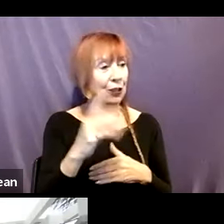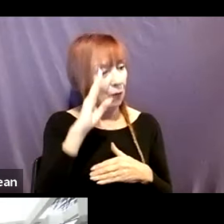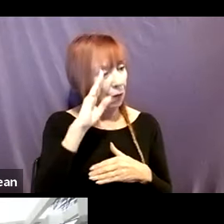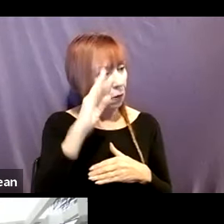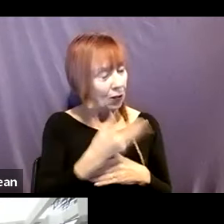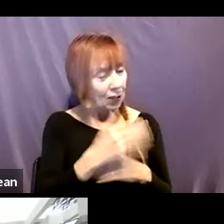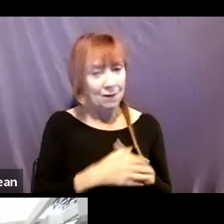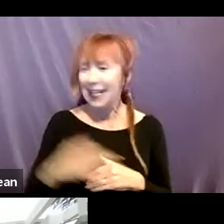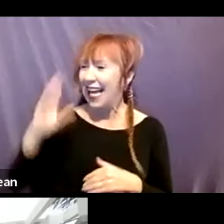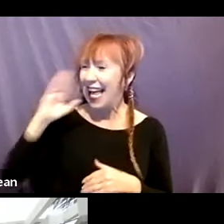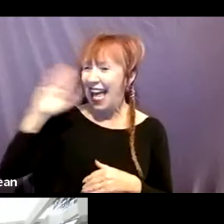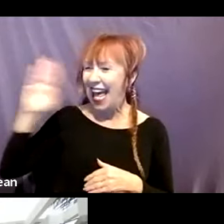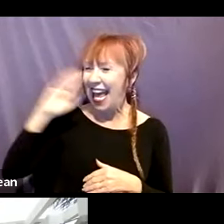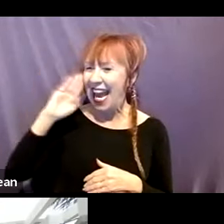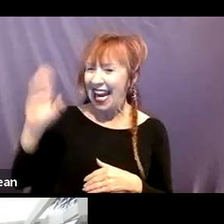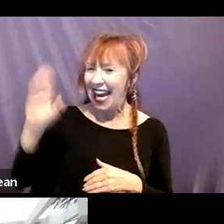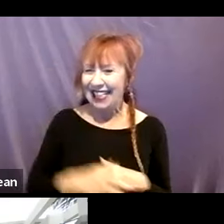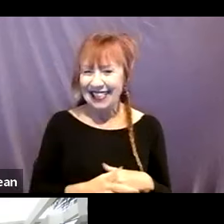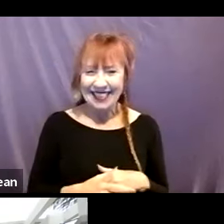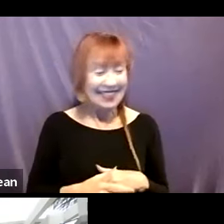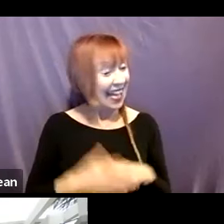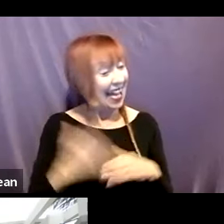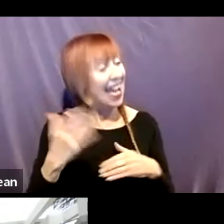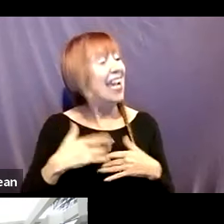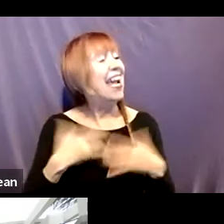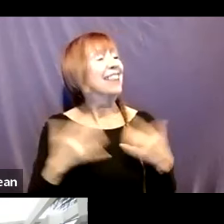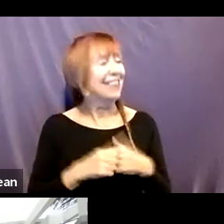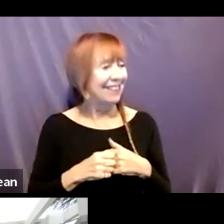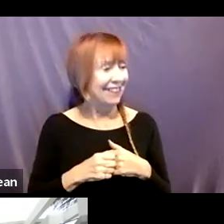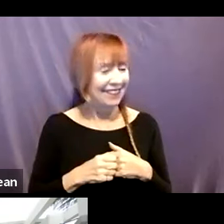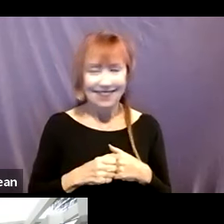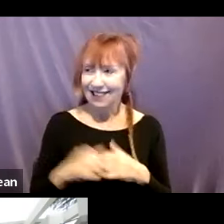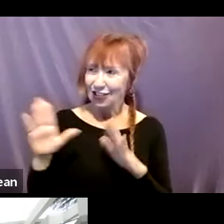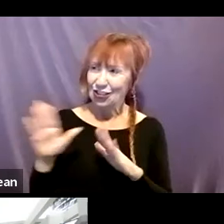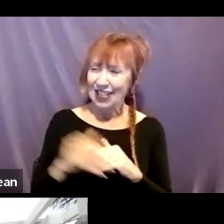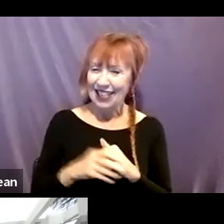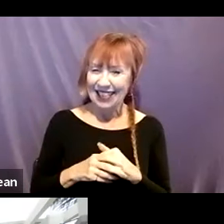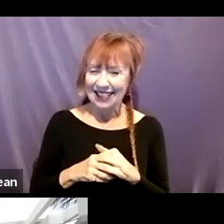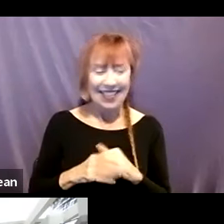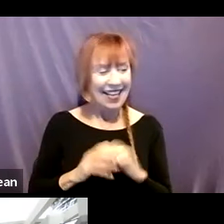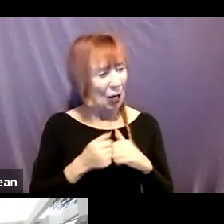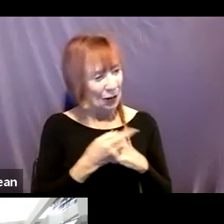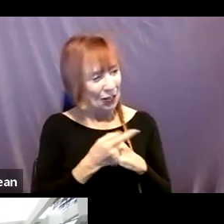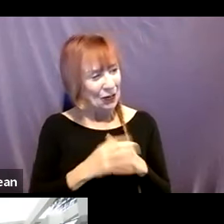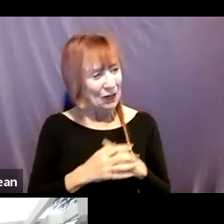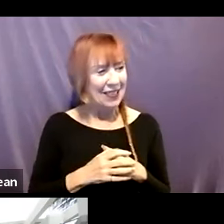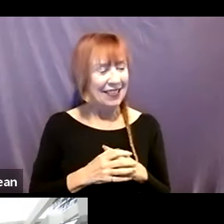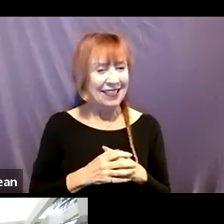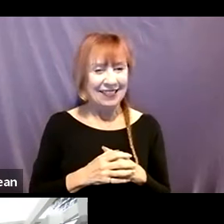Hi, guys. Hey, how's it goin'? Great, how are you? Amazing.